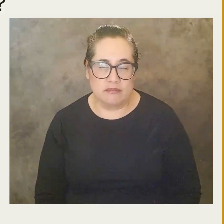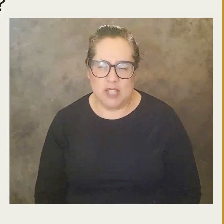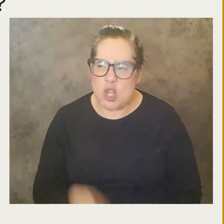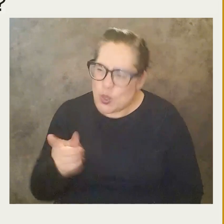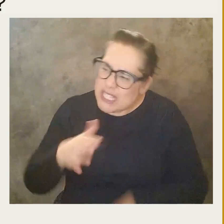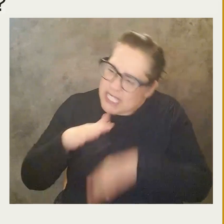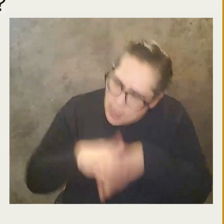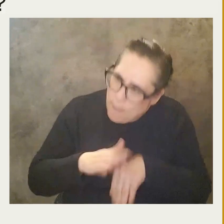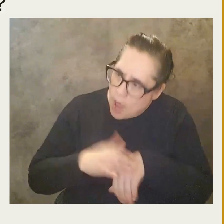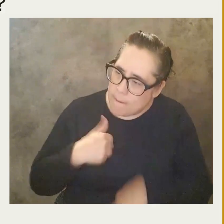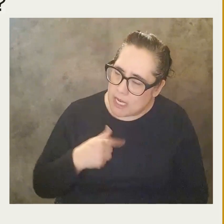You're stepping on me.